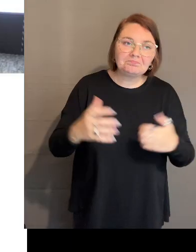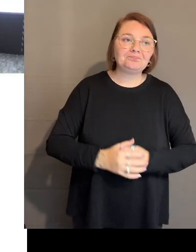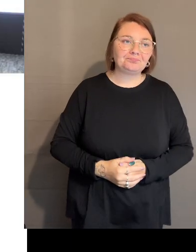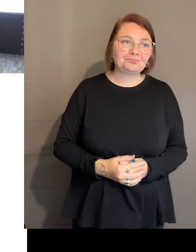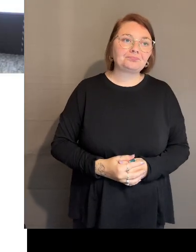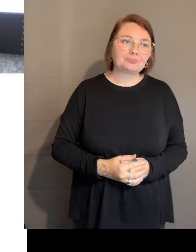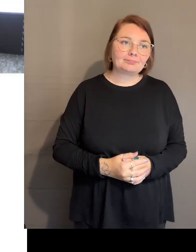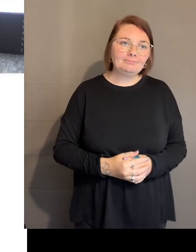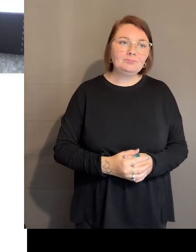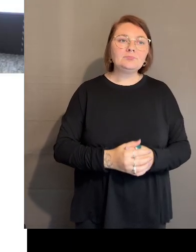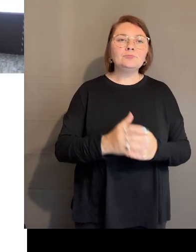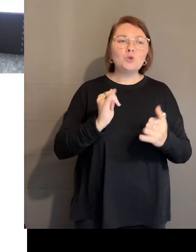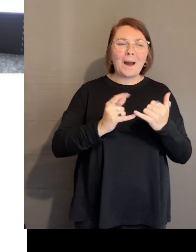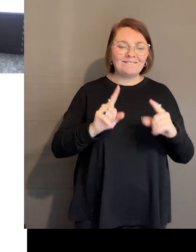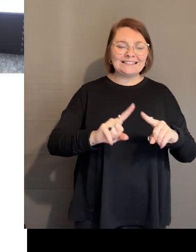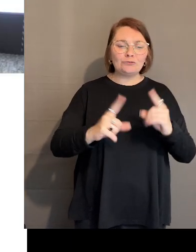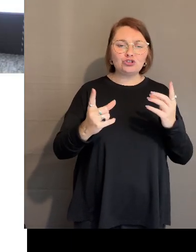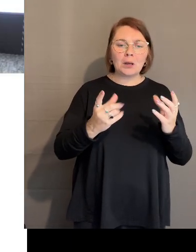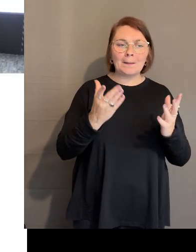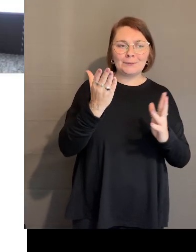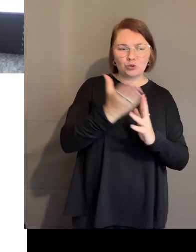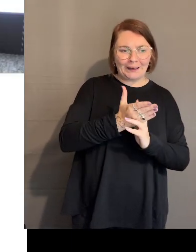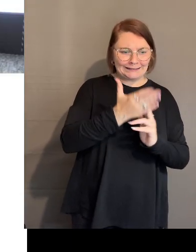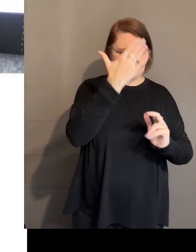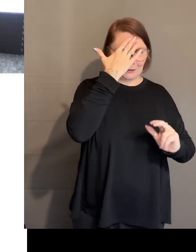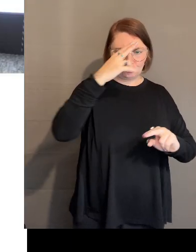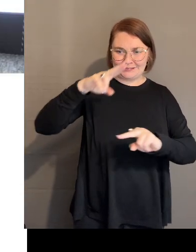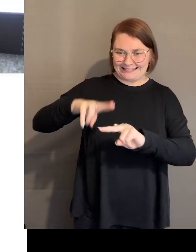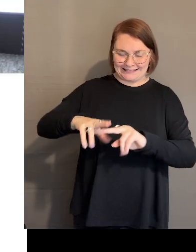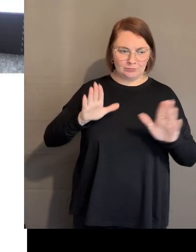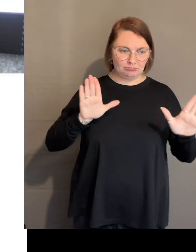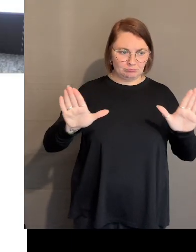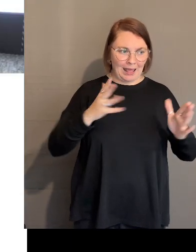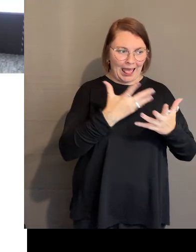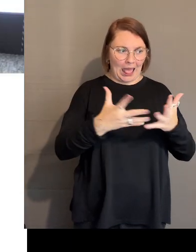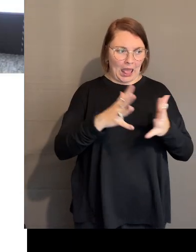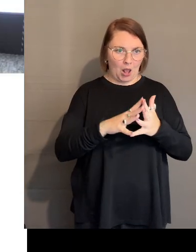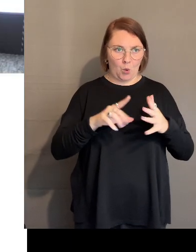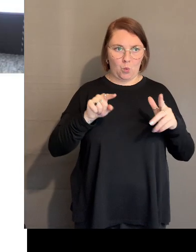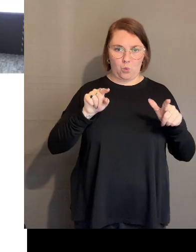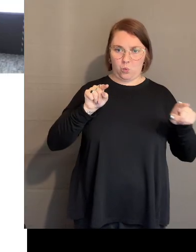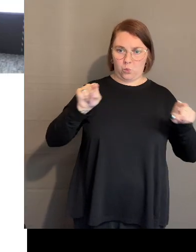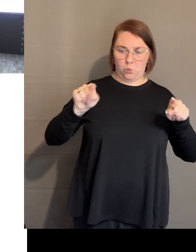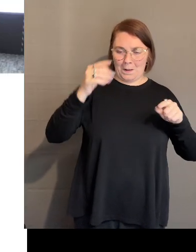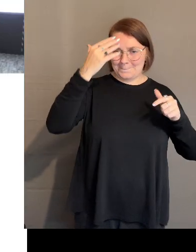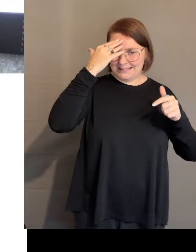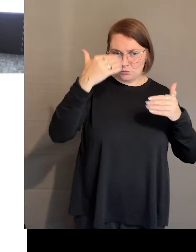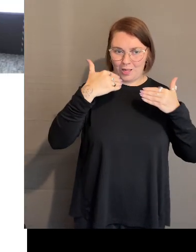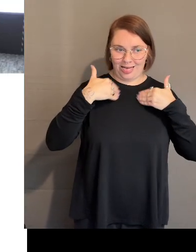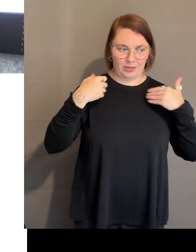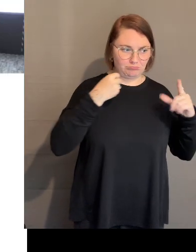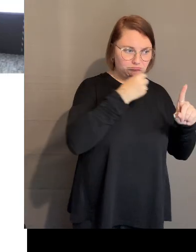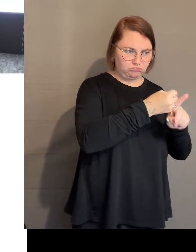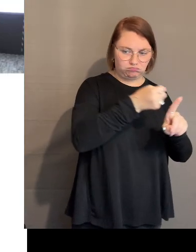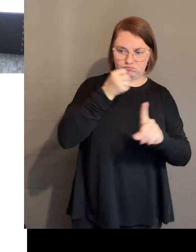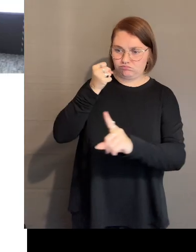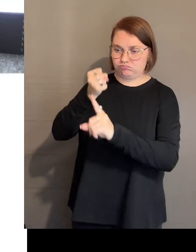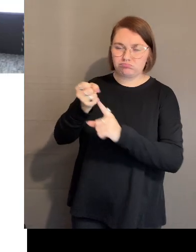So, there are differences between the parents. In terms of how their mental health is affected.